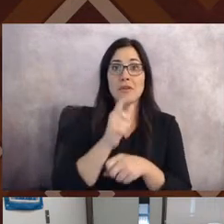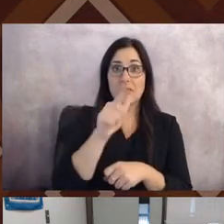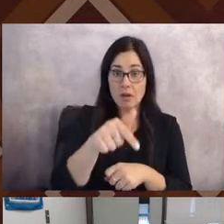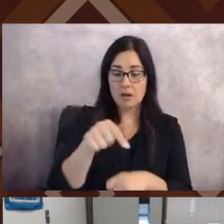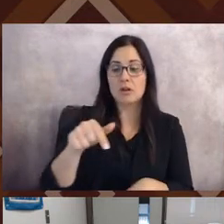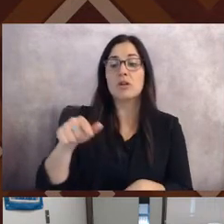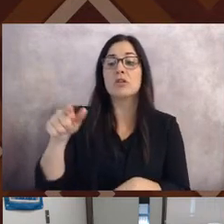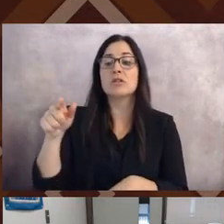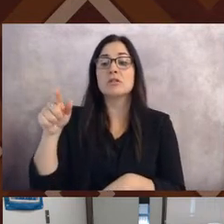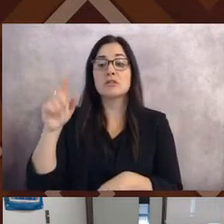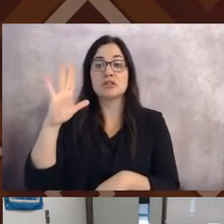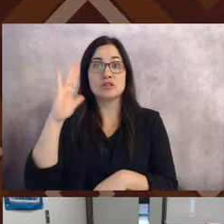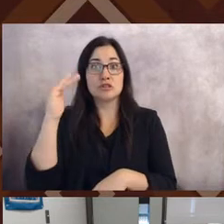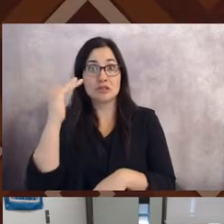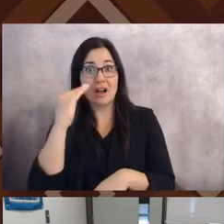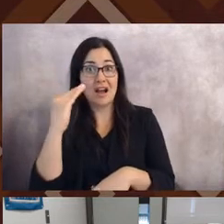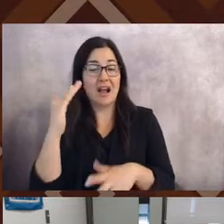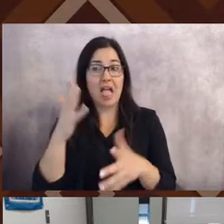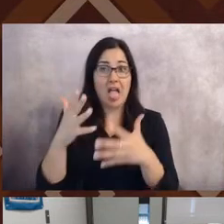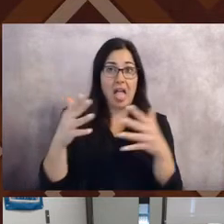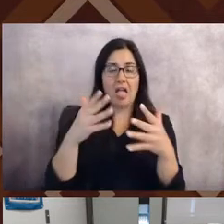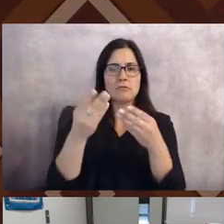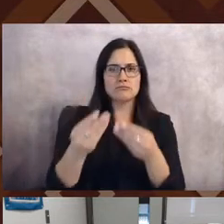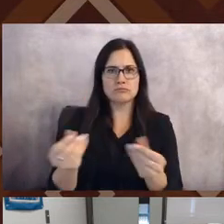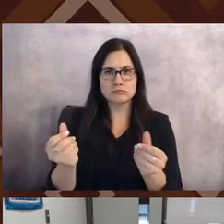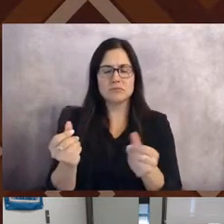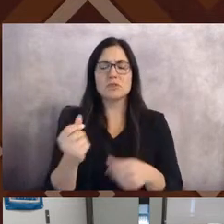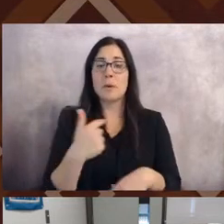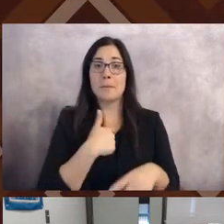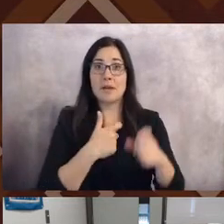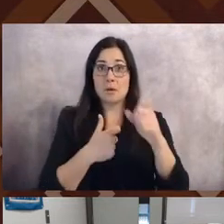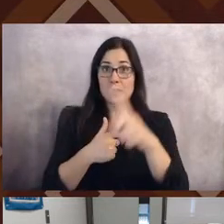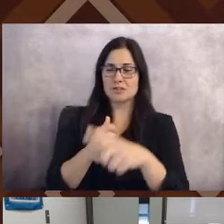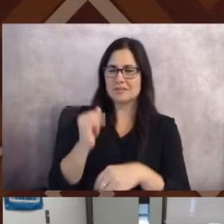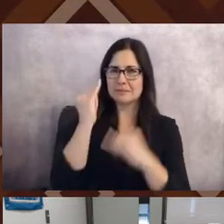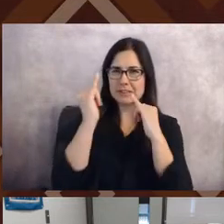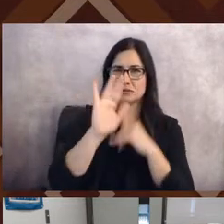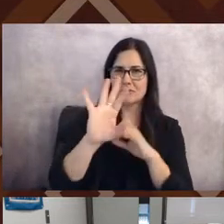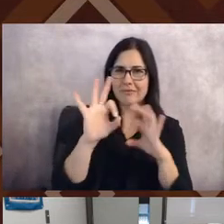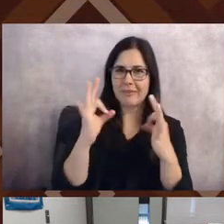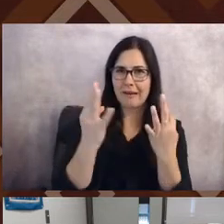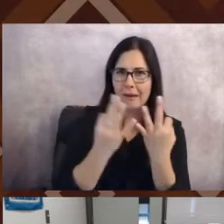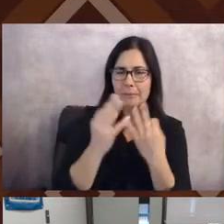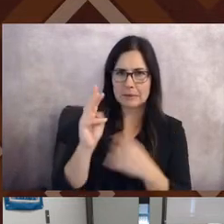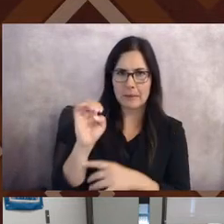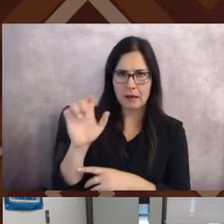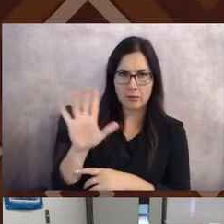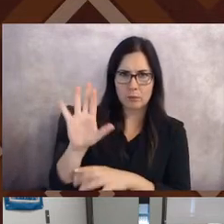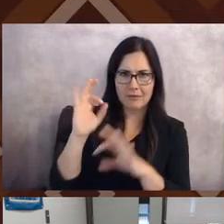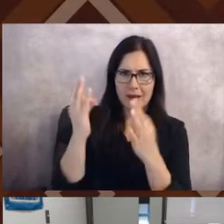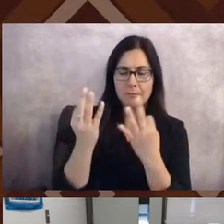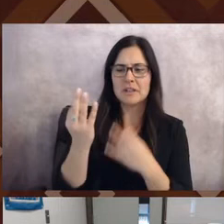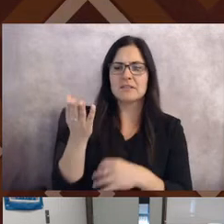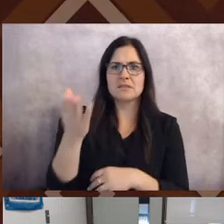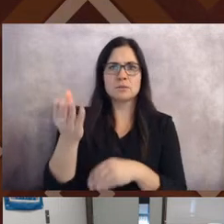So the question for you, Michael, imagine your family at a store that was pretty heavily damaged.